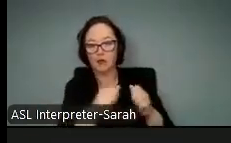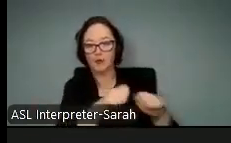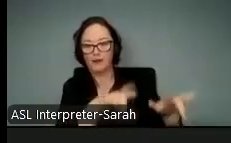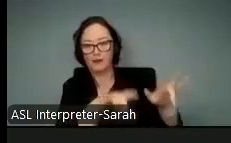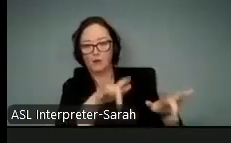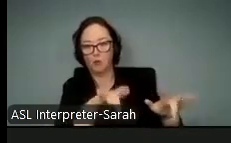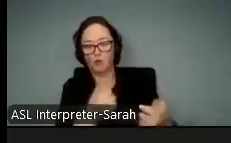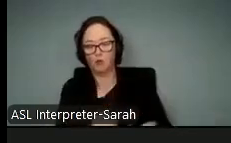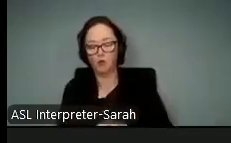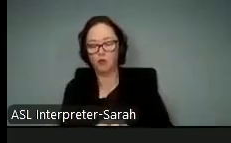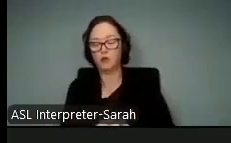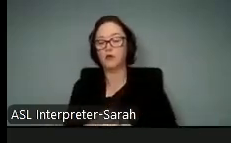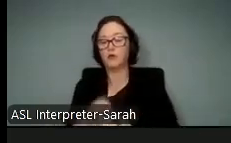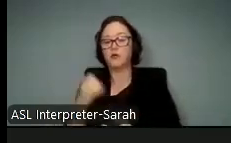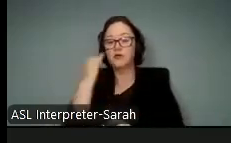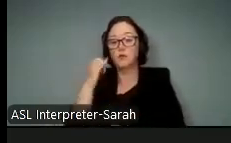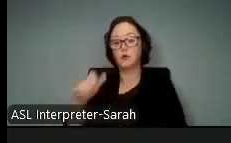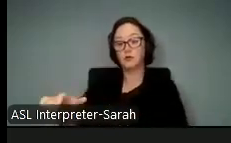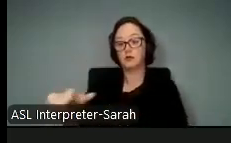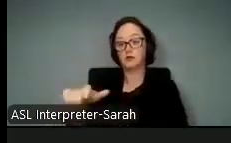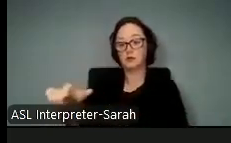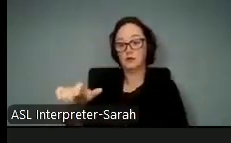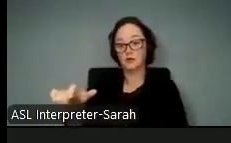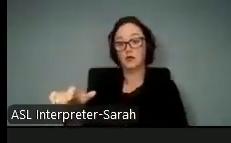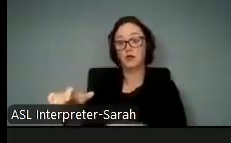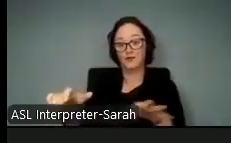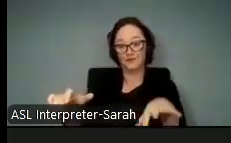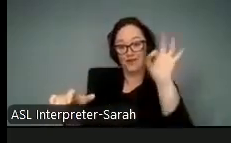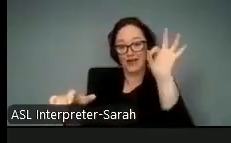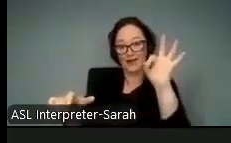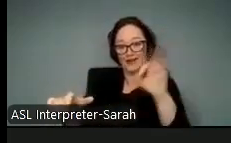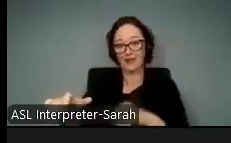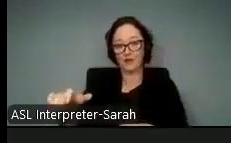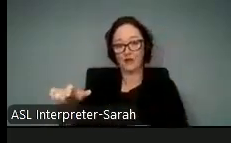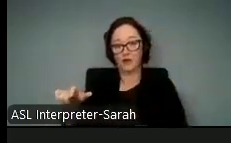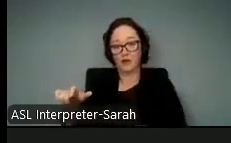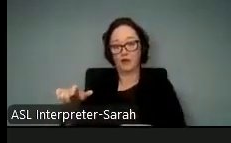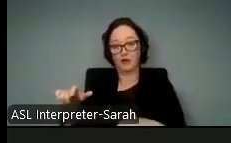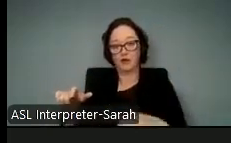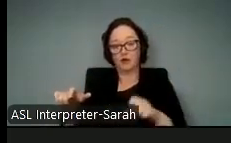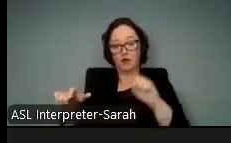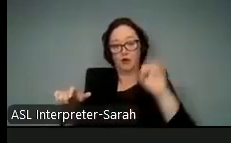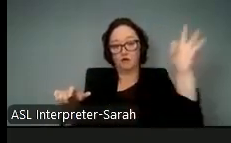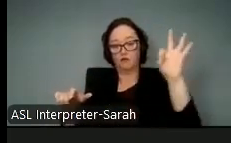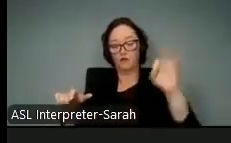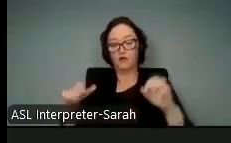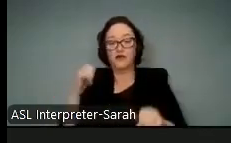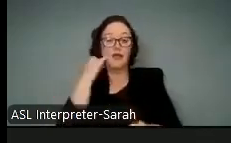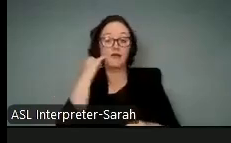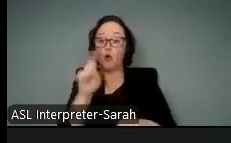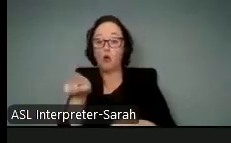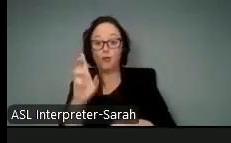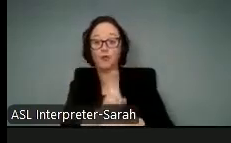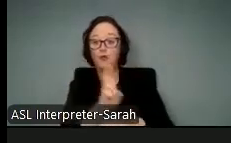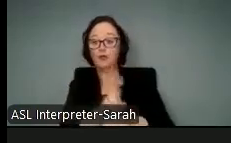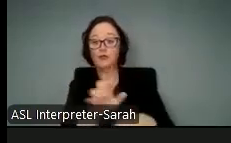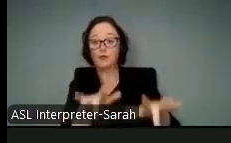when you hover back off, it disappears. If you're only using a keyboard, that's not going to work because you can't tab in and get that to expand.